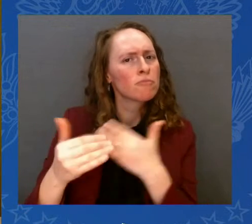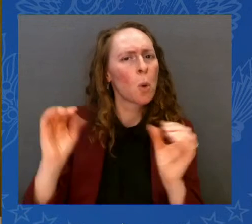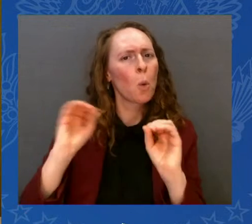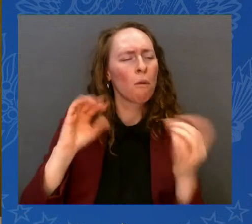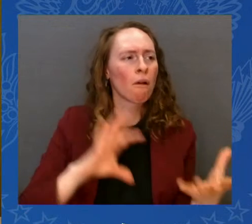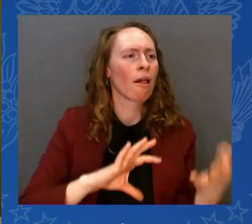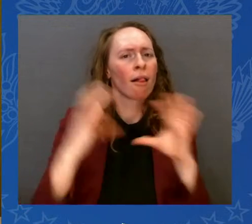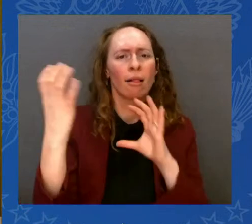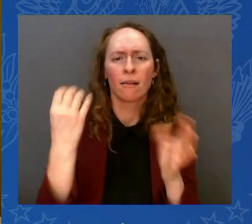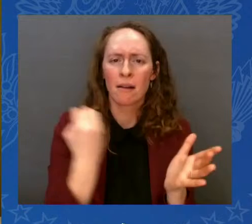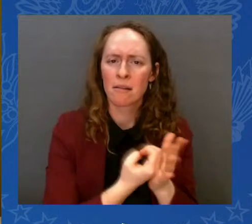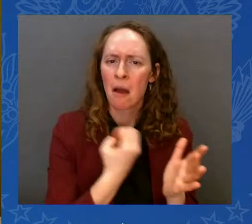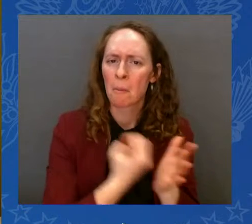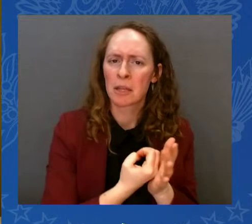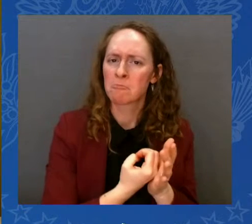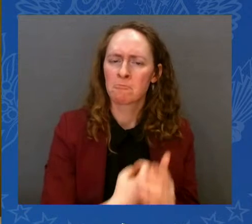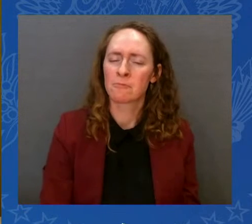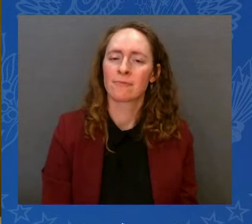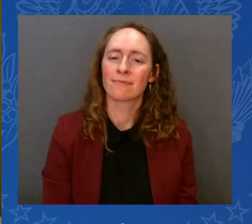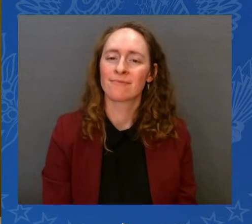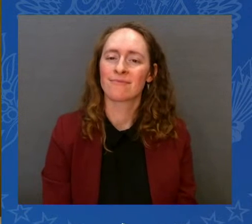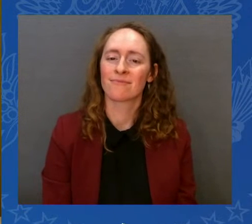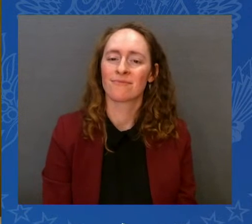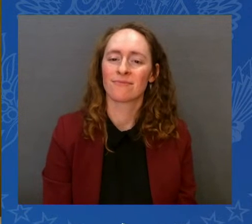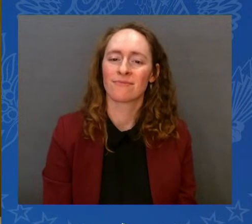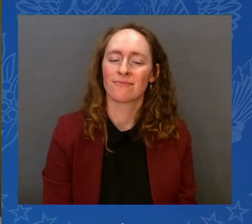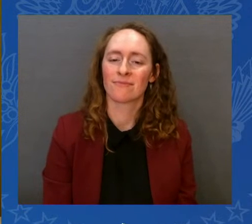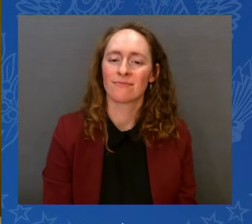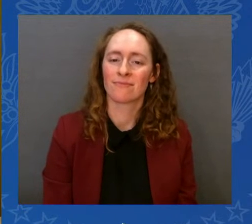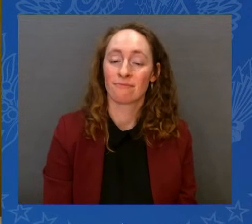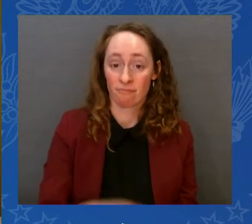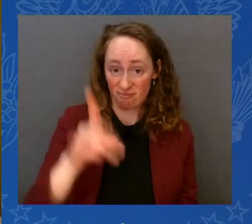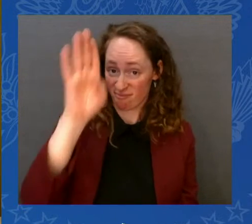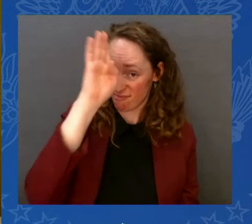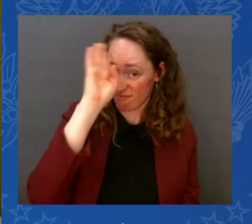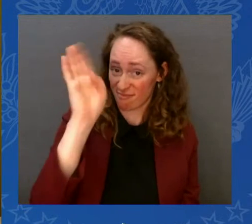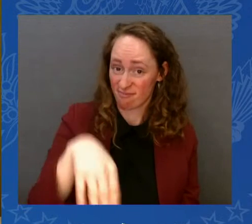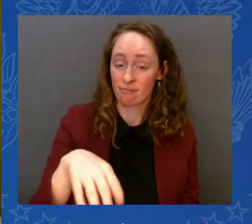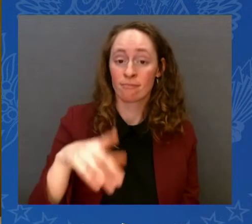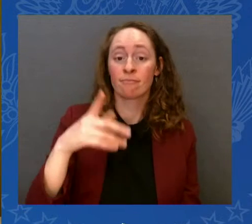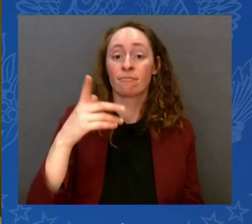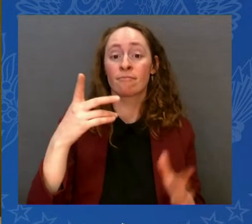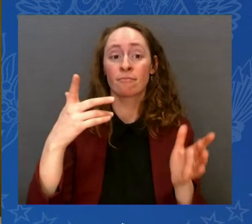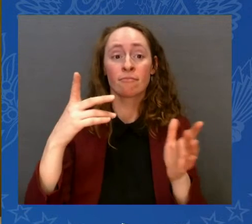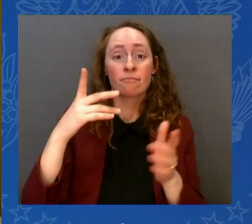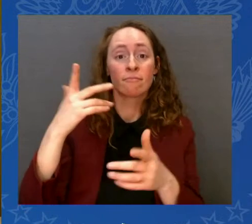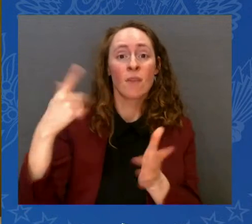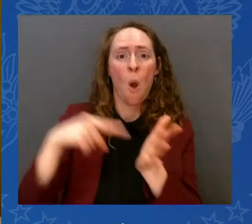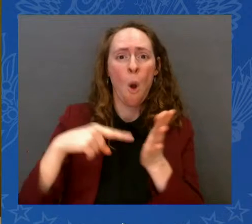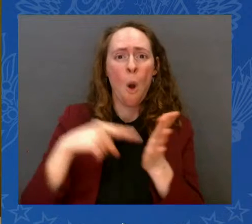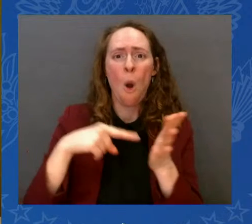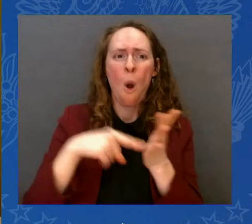occurred over the previous four years. It increased the national debt -- over 200 years of accumulated debt --